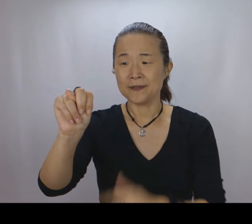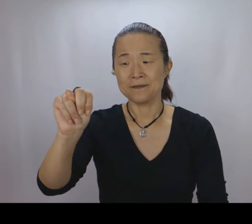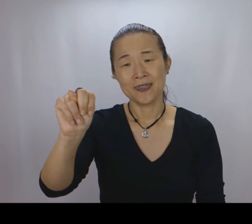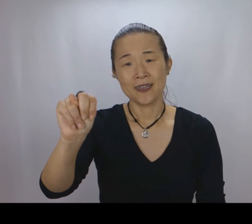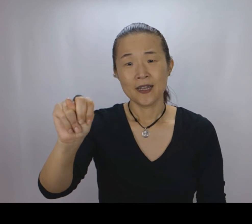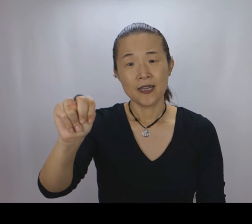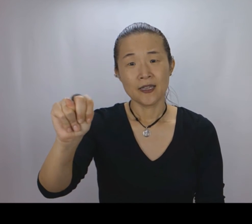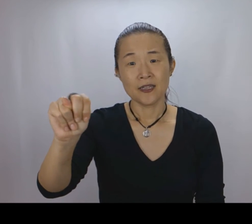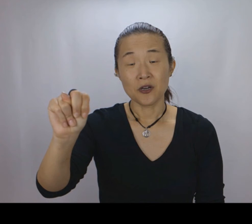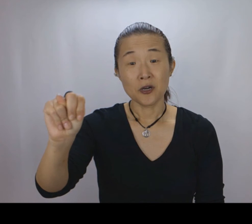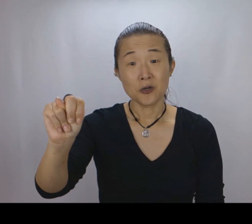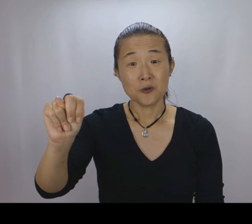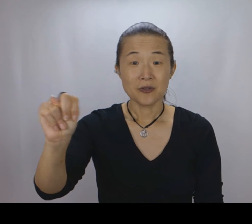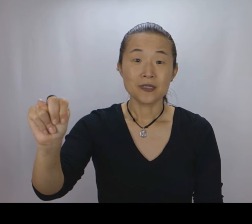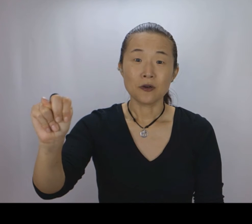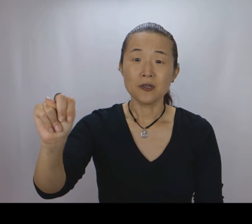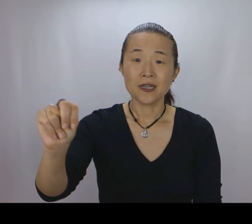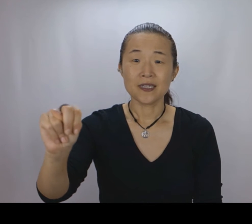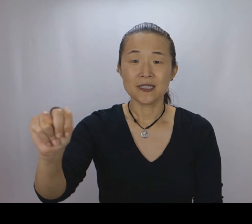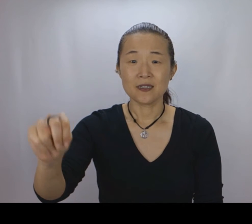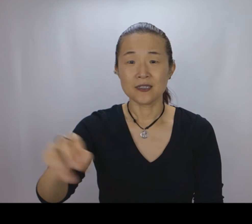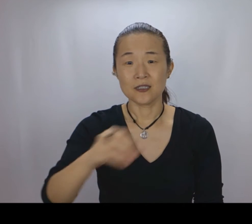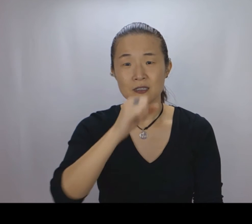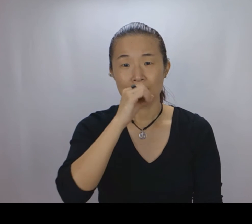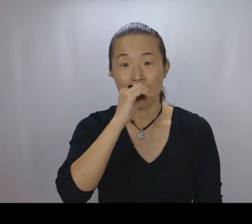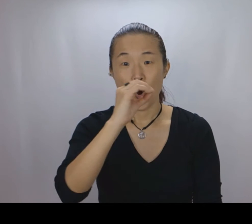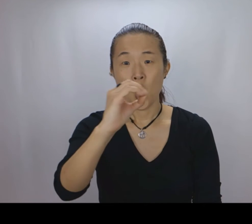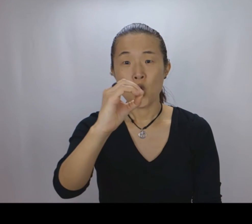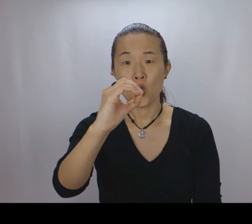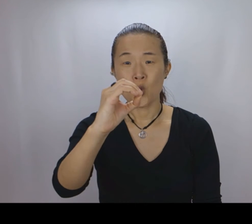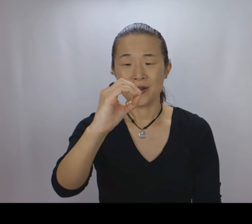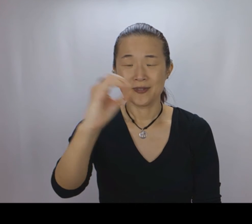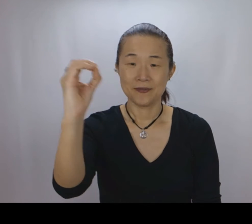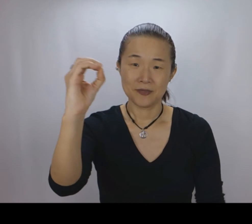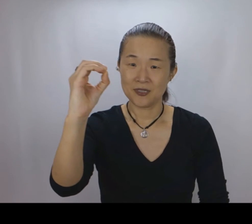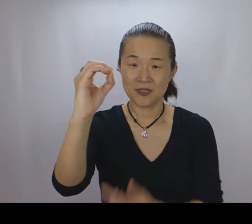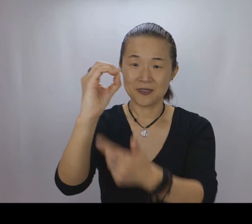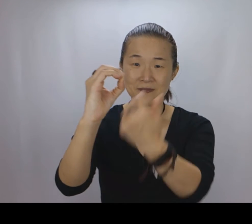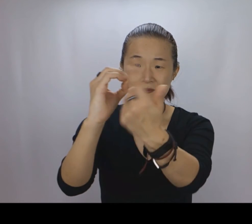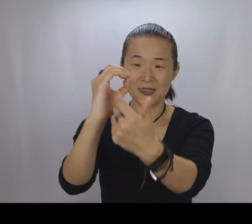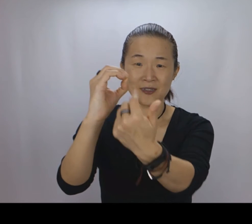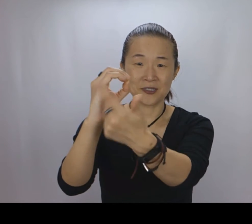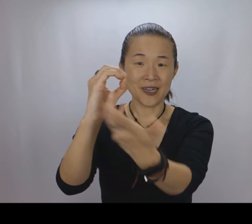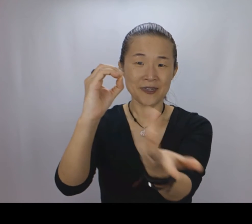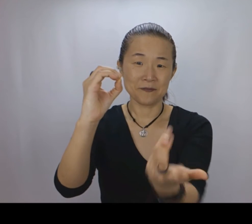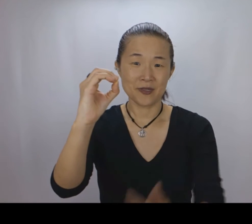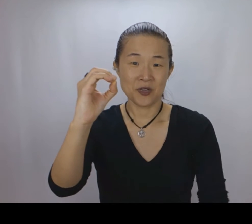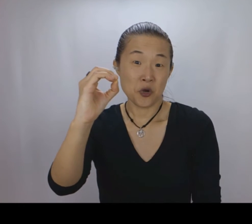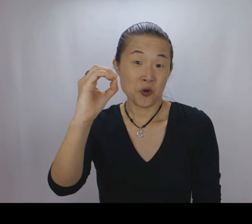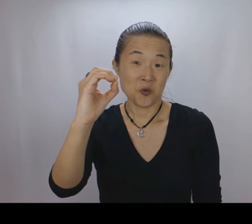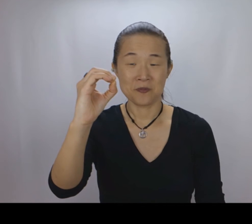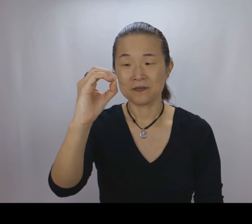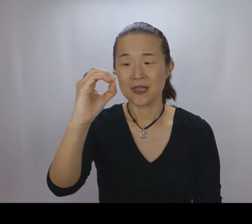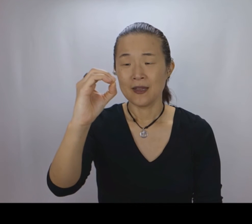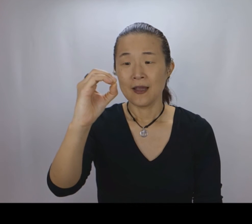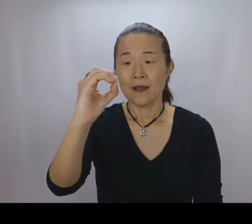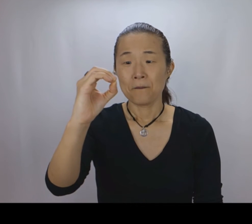Then "O" is a whole lot easier because it's just "O." It looks like an "O."